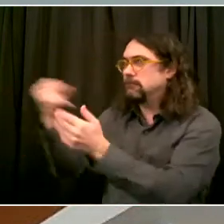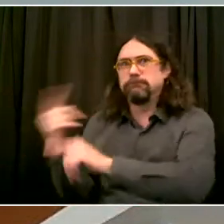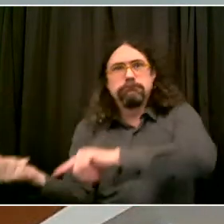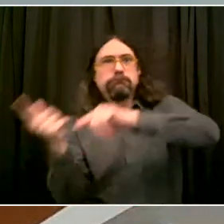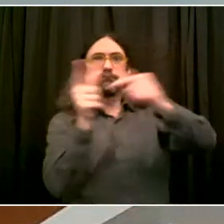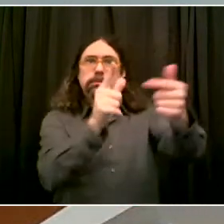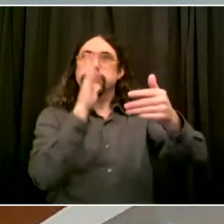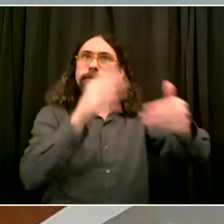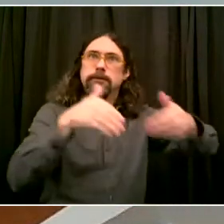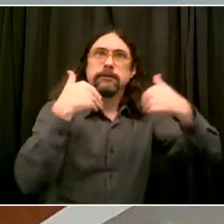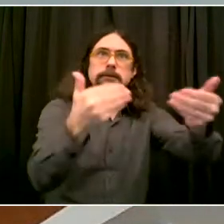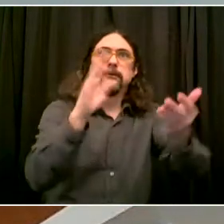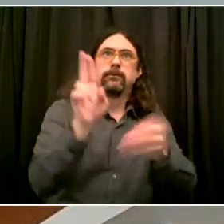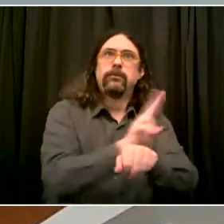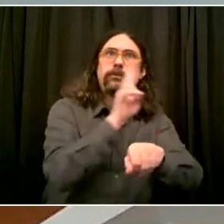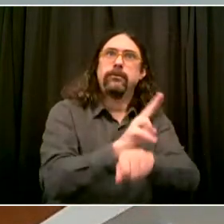WE BRING IN ANOTHER TEST